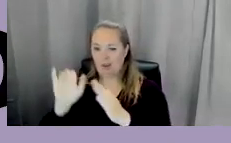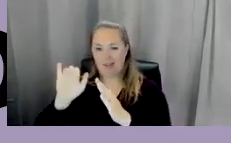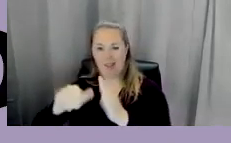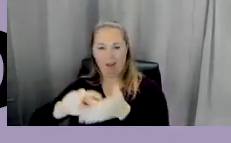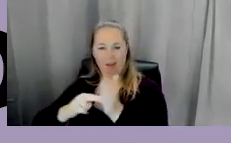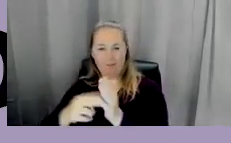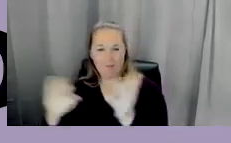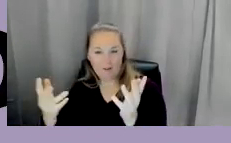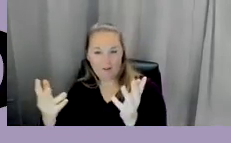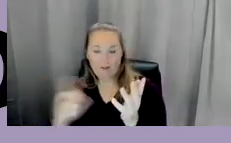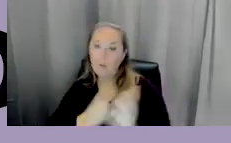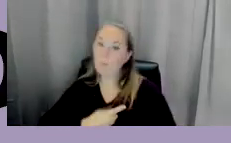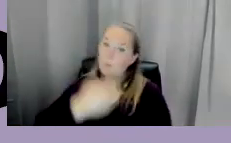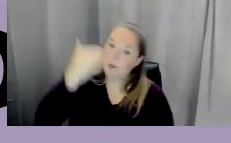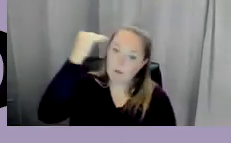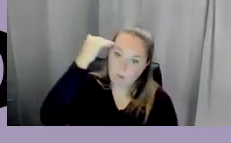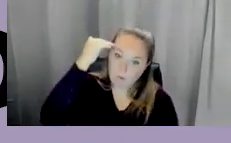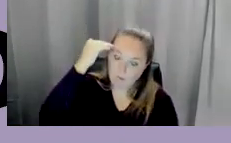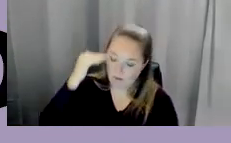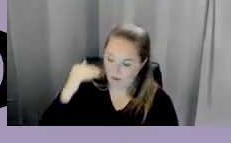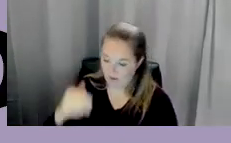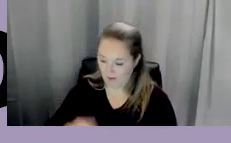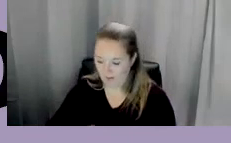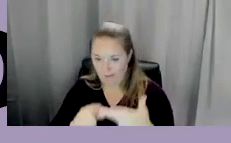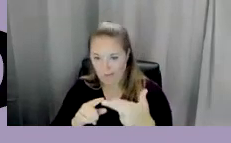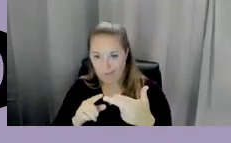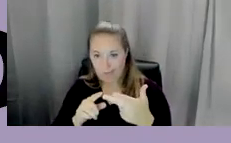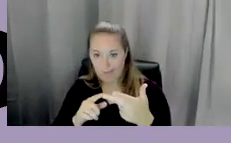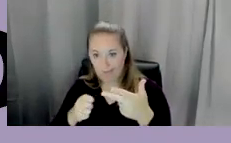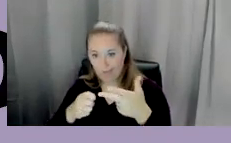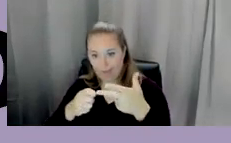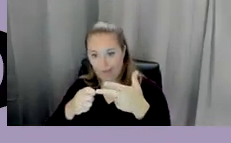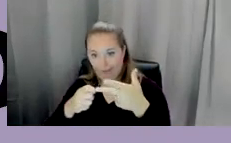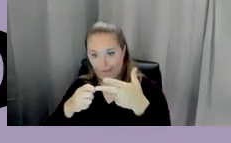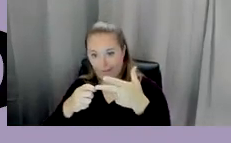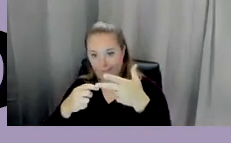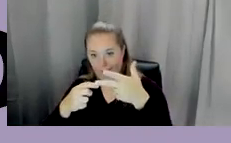WE ARE MINDFUL OF THE FACT THAT BECAUSE OF THE WAY